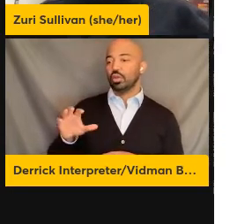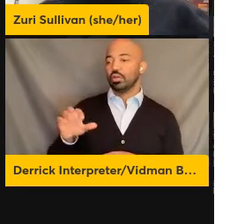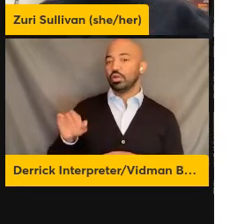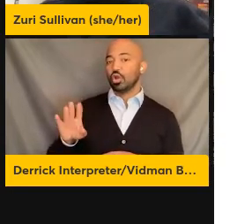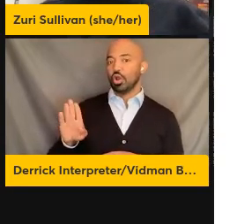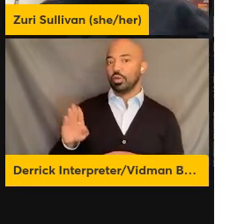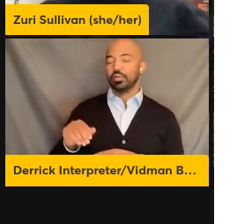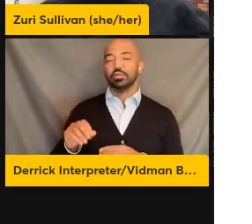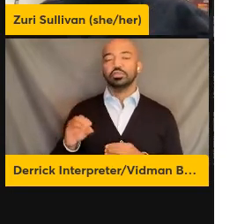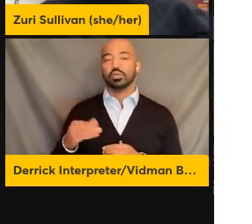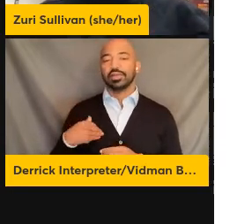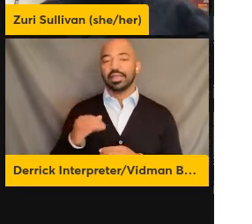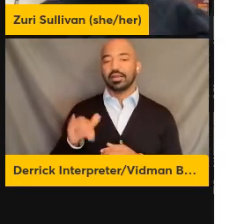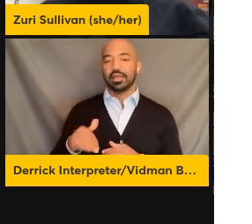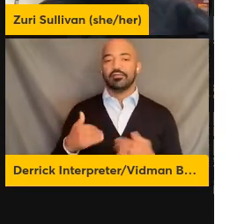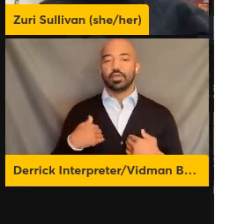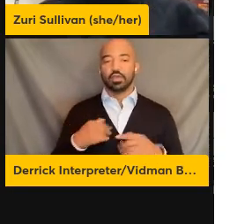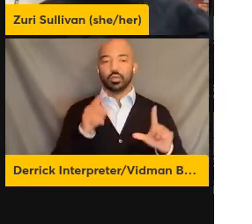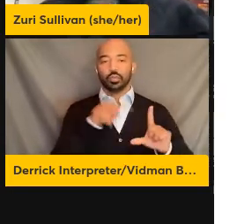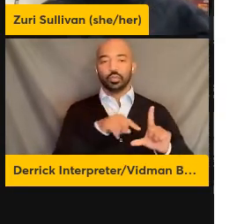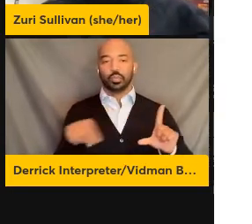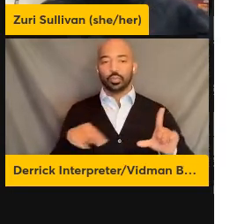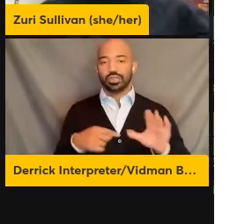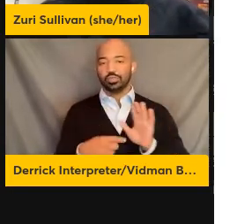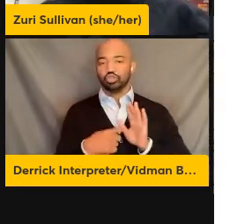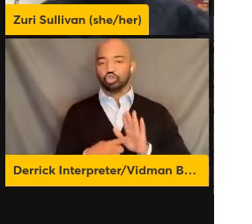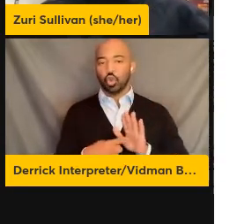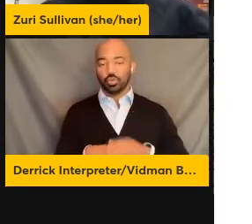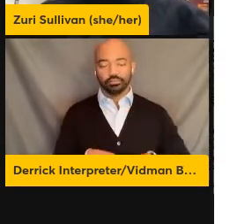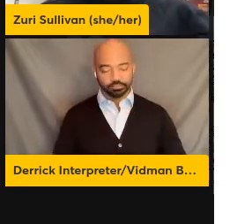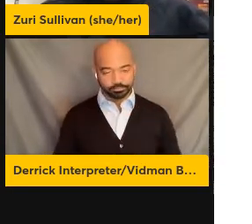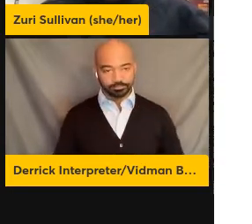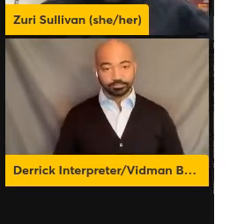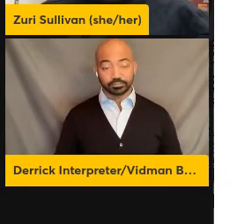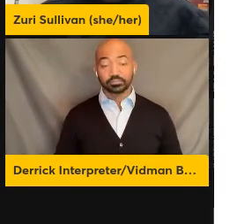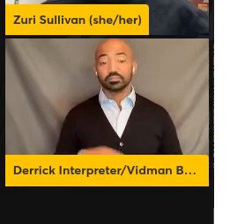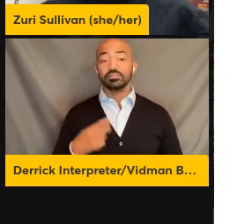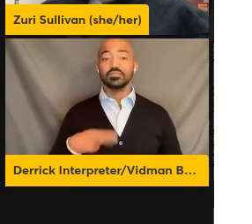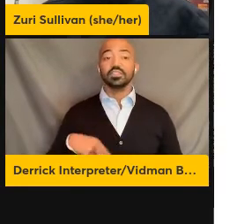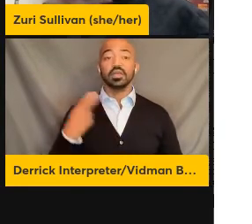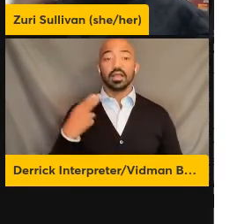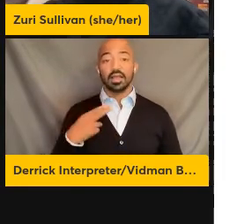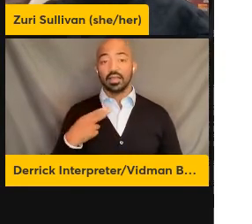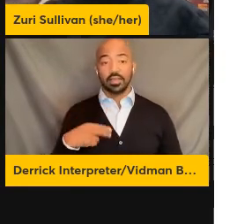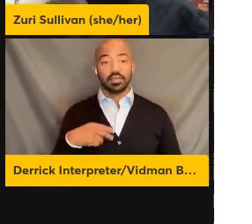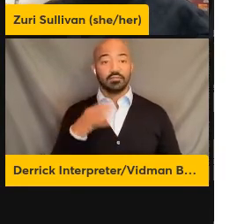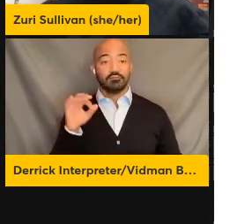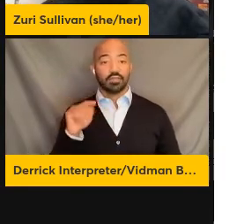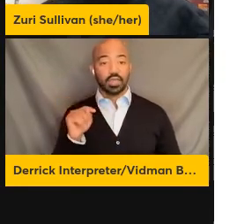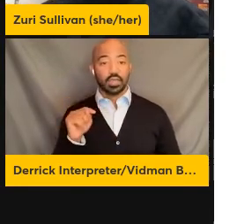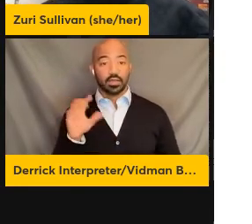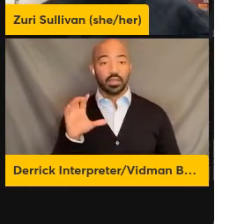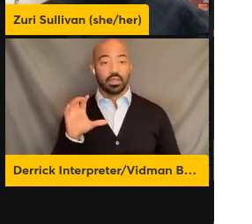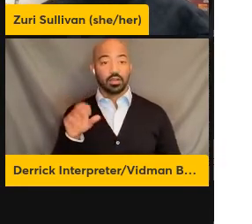carbohydrate transcriptional program. And what you'll see is that in the high carb fed mice, we still see an increase in the